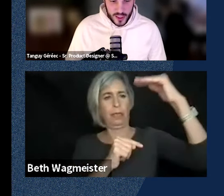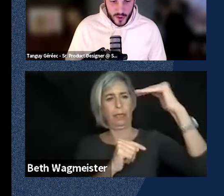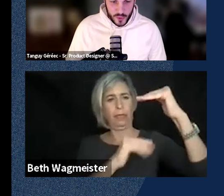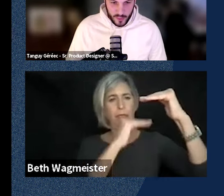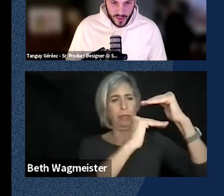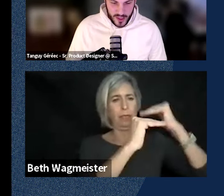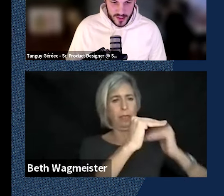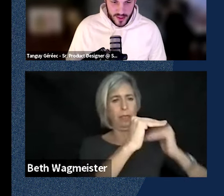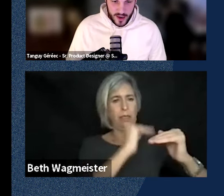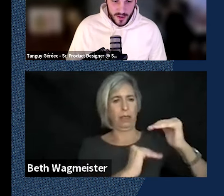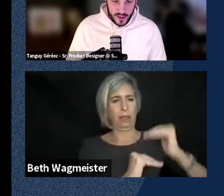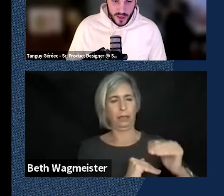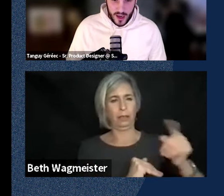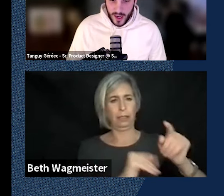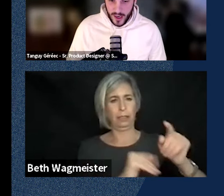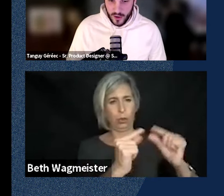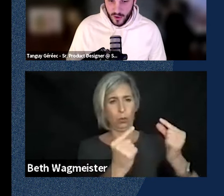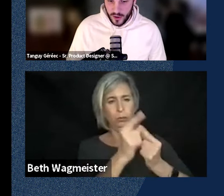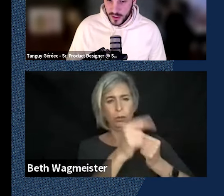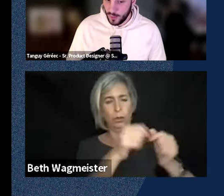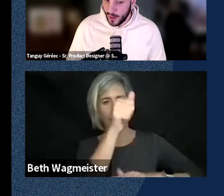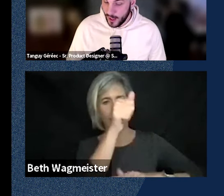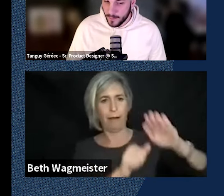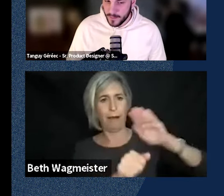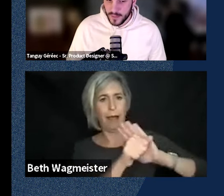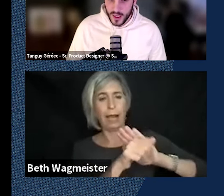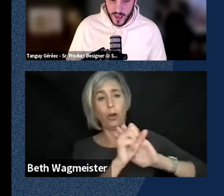a group that is there that you can hide or display.